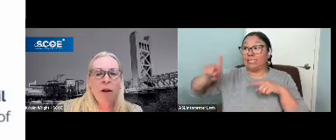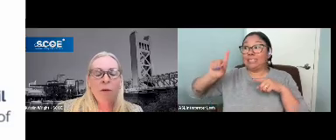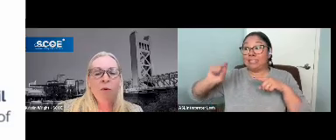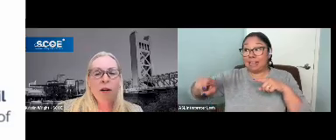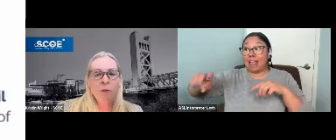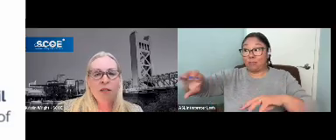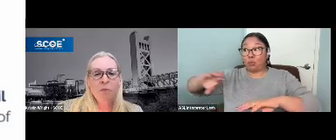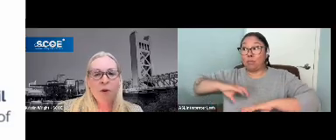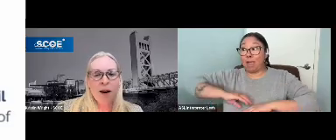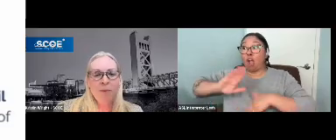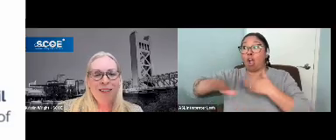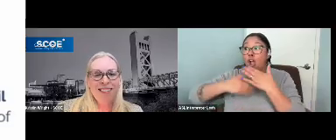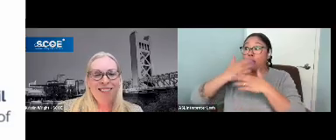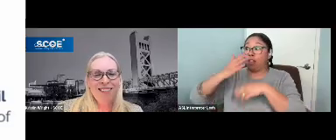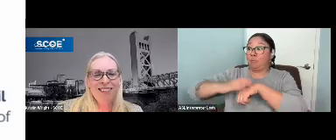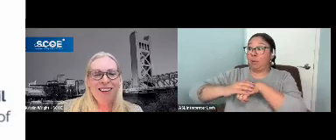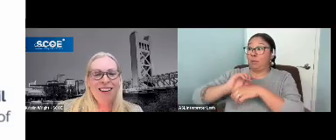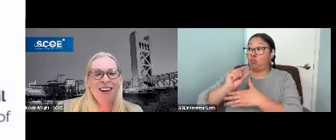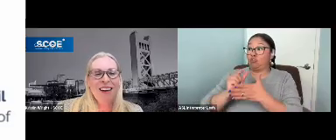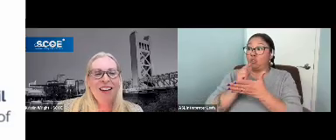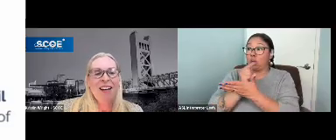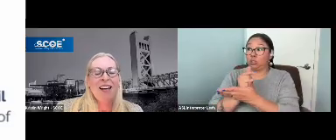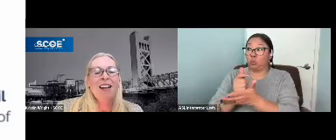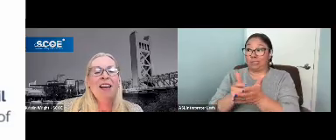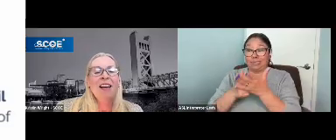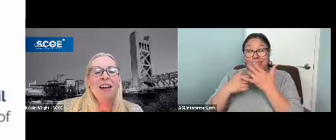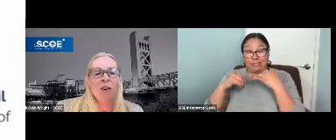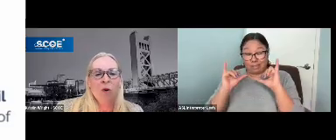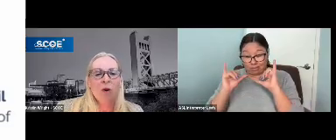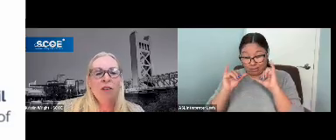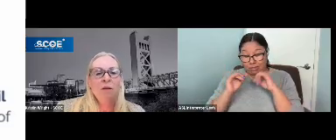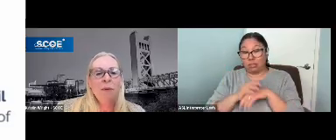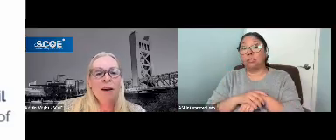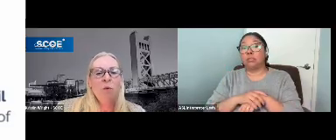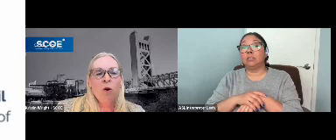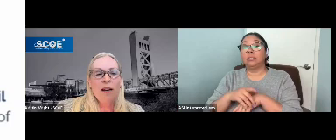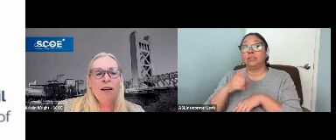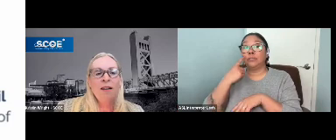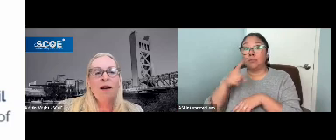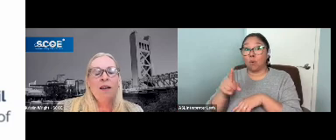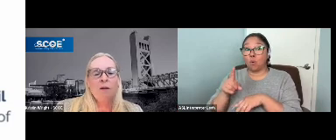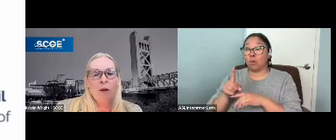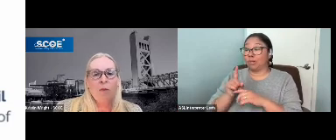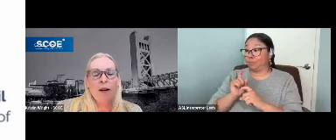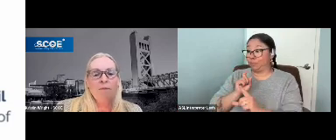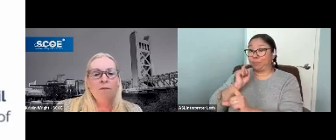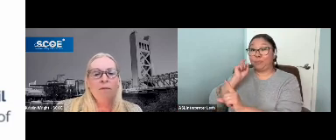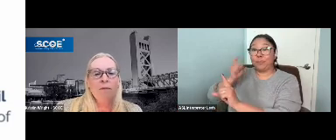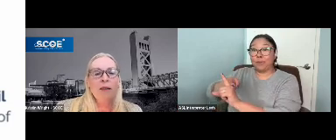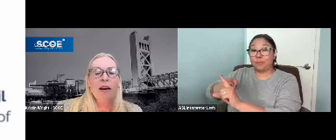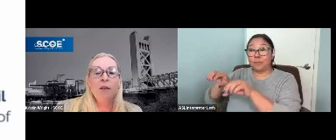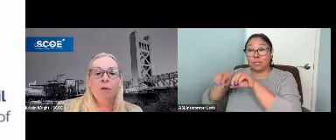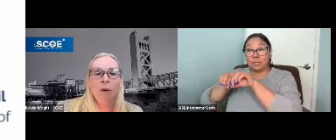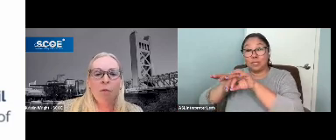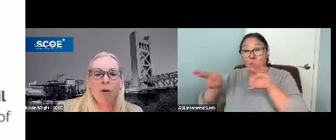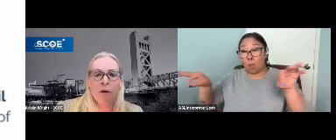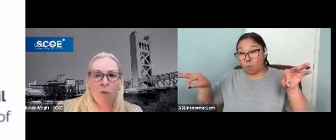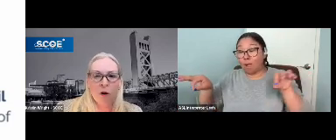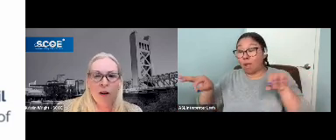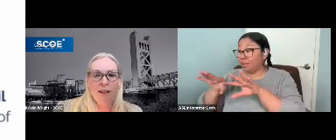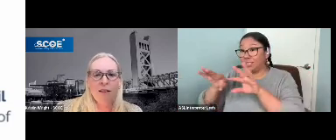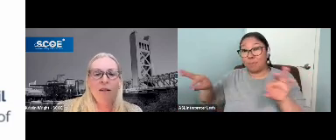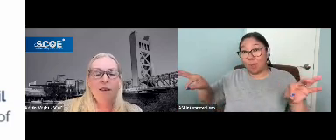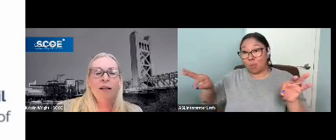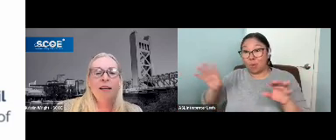the minimum graduation requirements in order to be awarded a diploma. And the diploma they're awarded